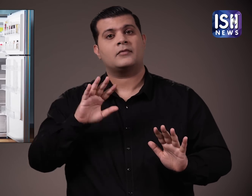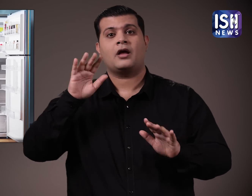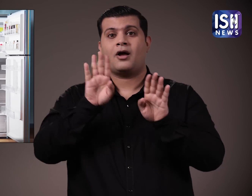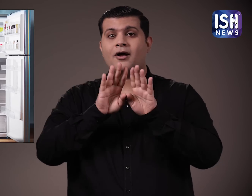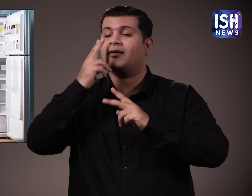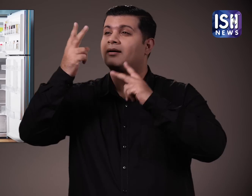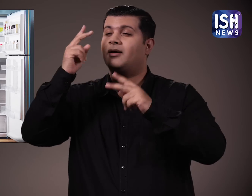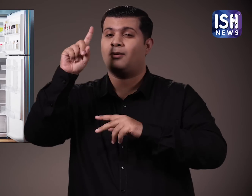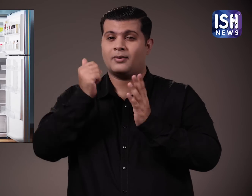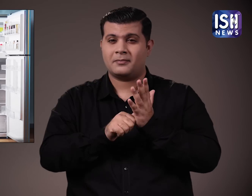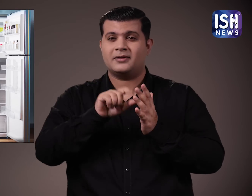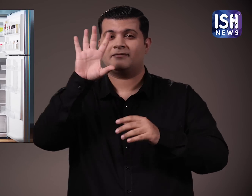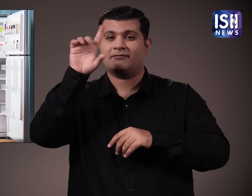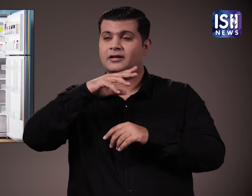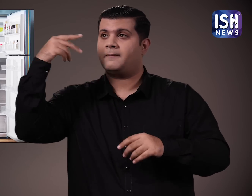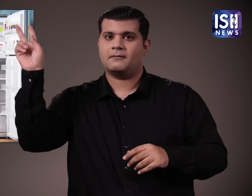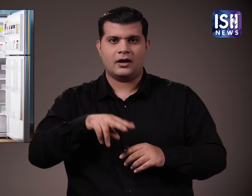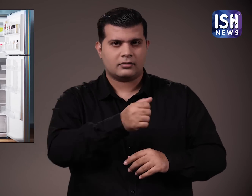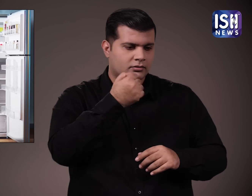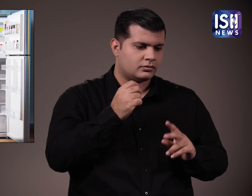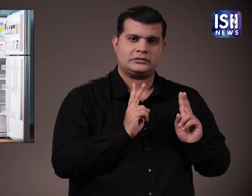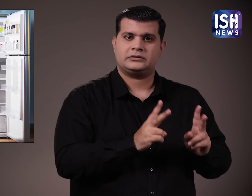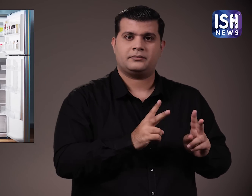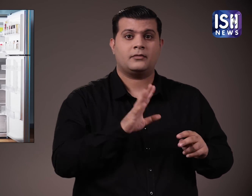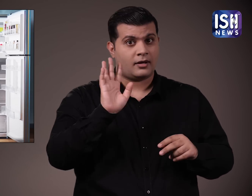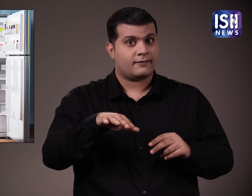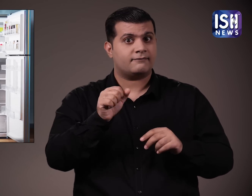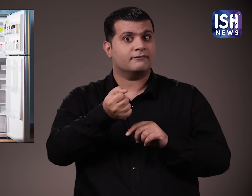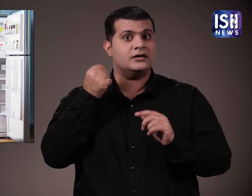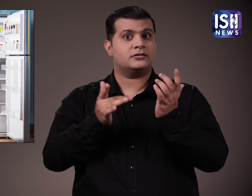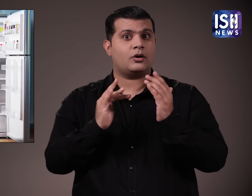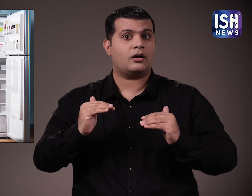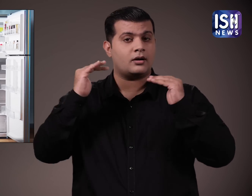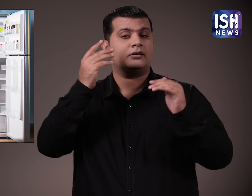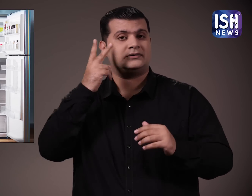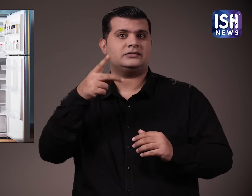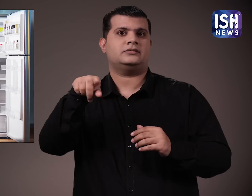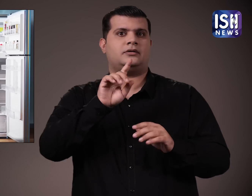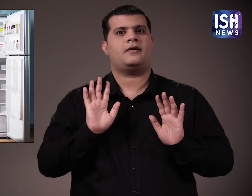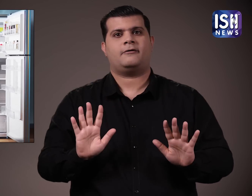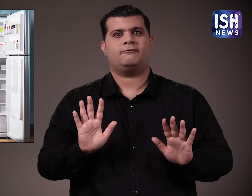You can go on a holiday for a long time and return to find the food still fresh. Do check it out.